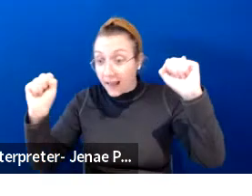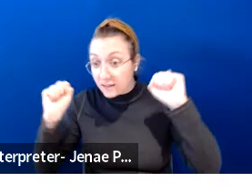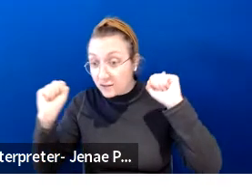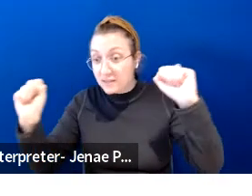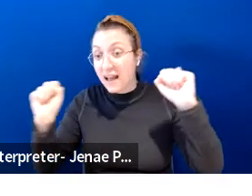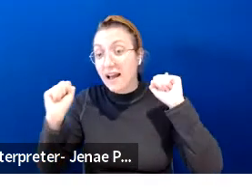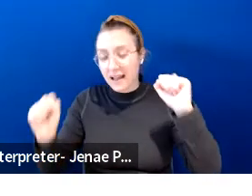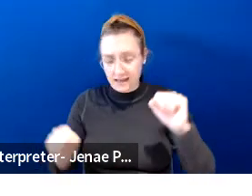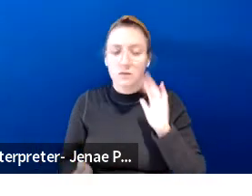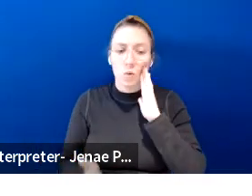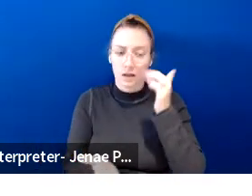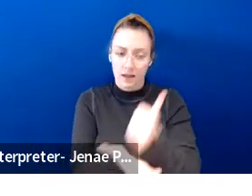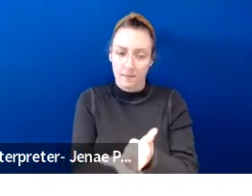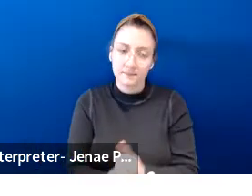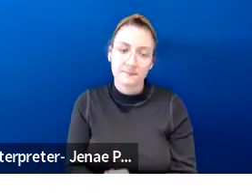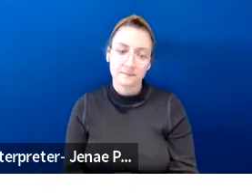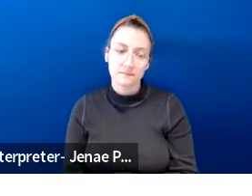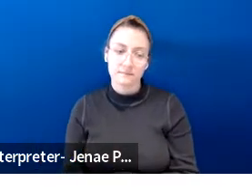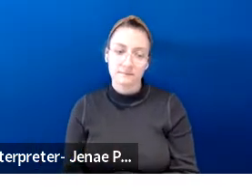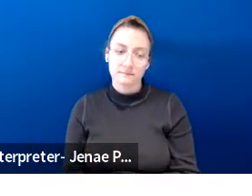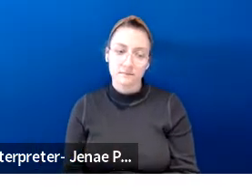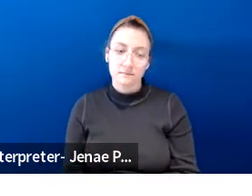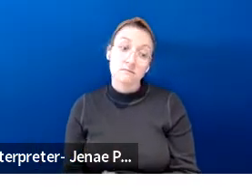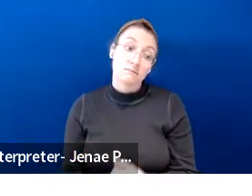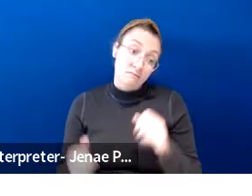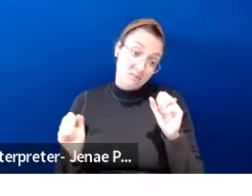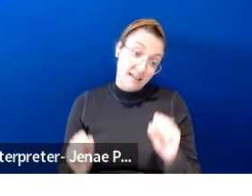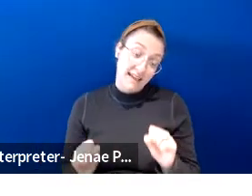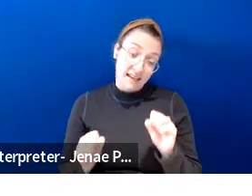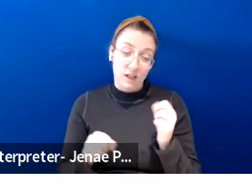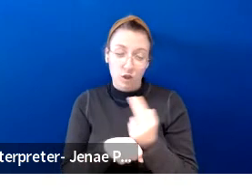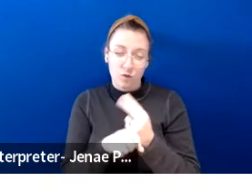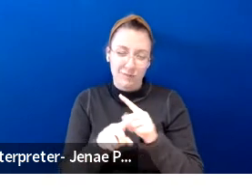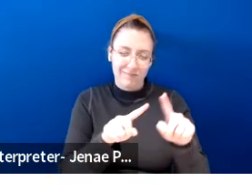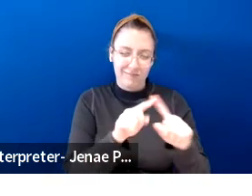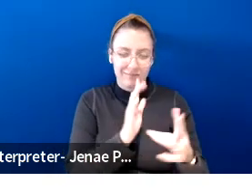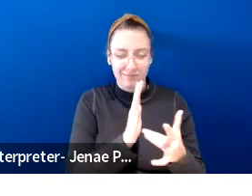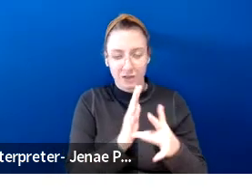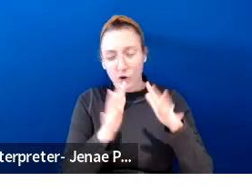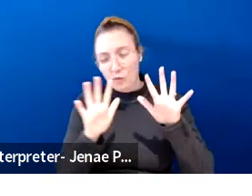You can use relaxation and stress management techniques to replenish yourself.